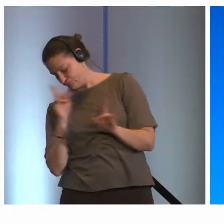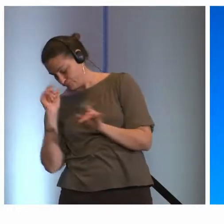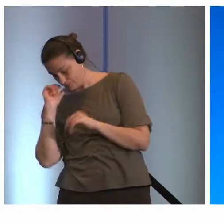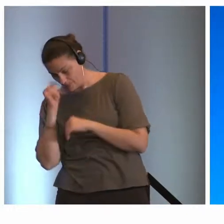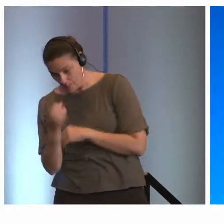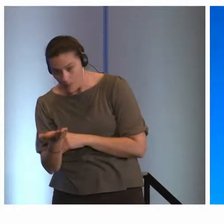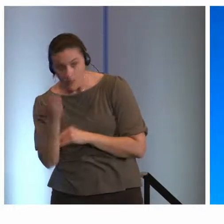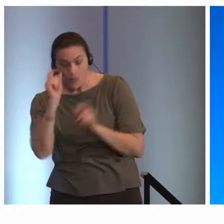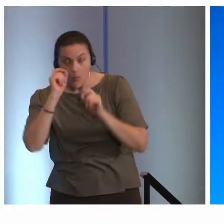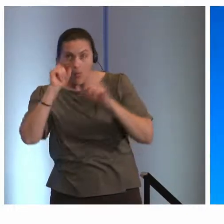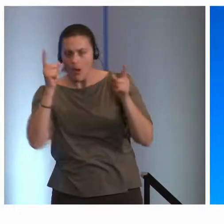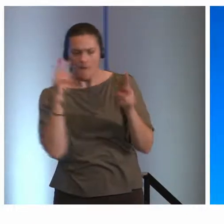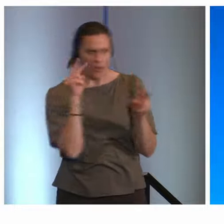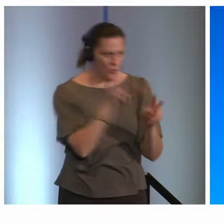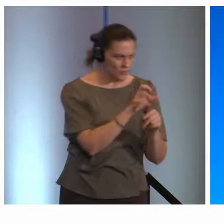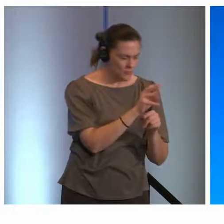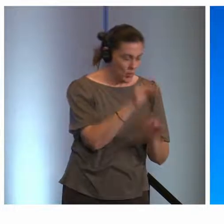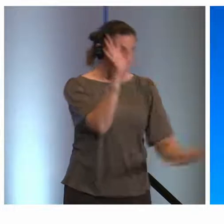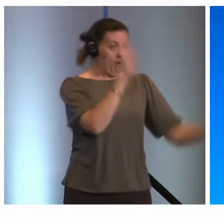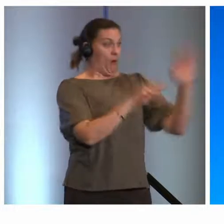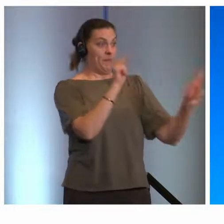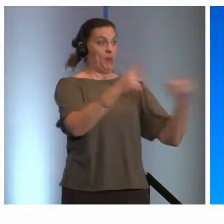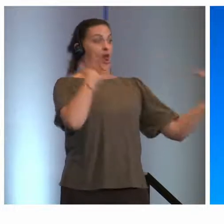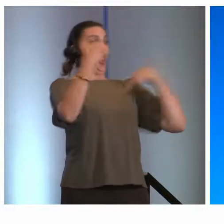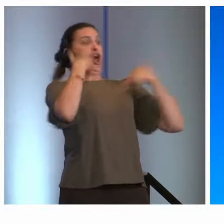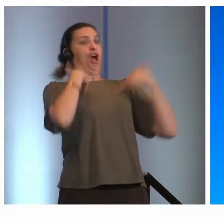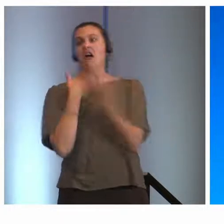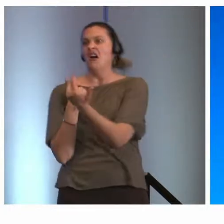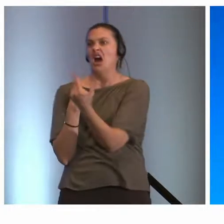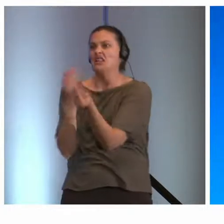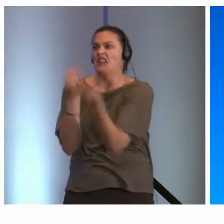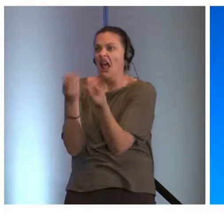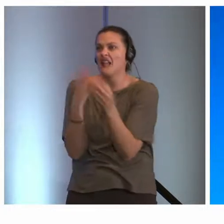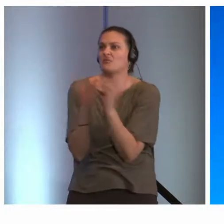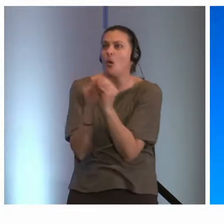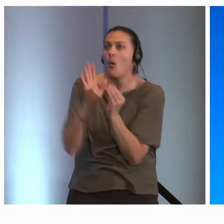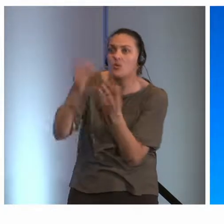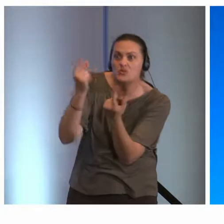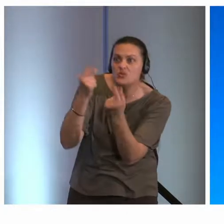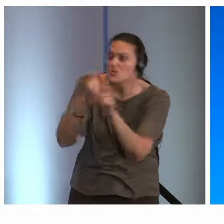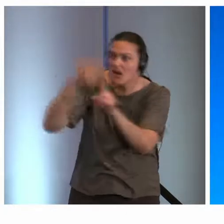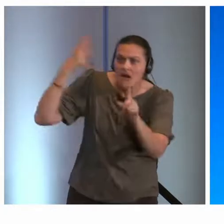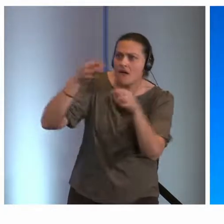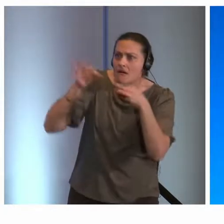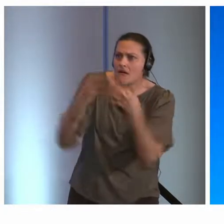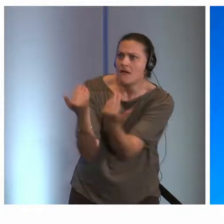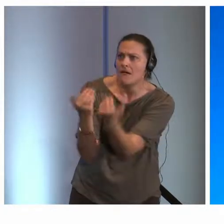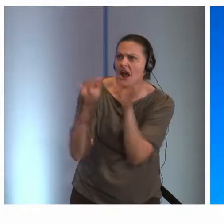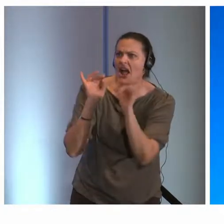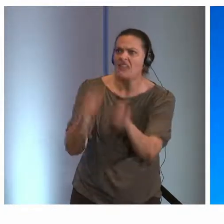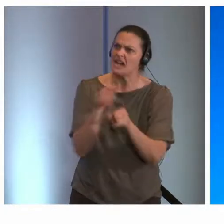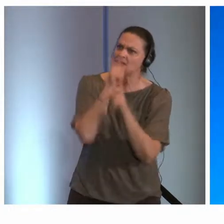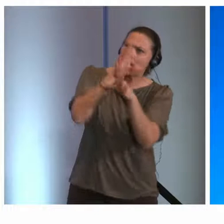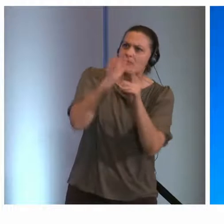word, woke up the next morning and people are going tell us about your say the word campaign and really improves